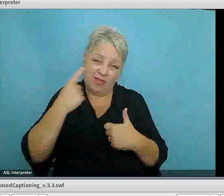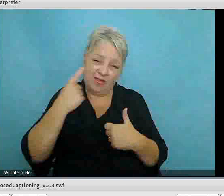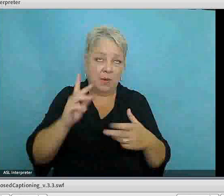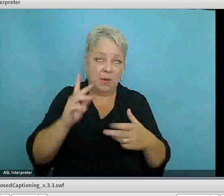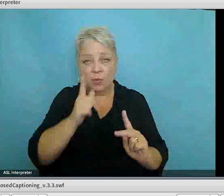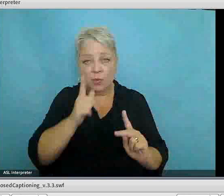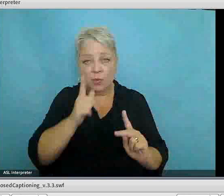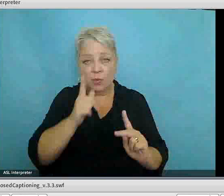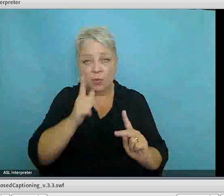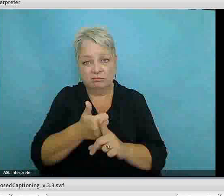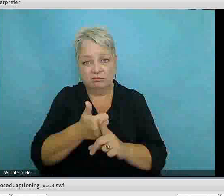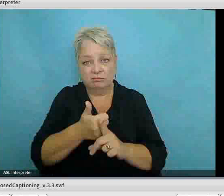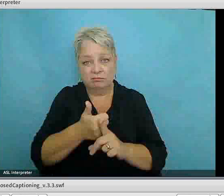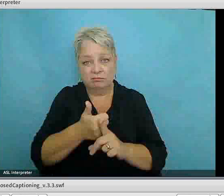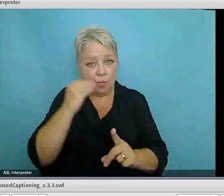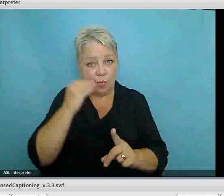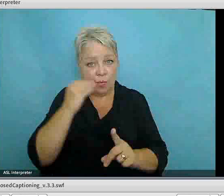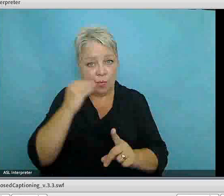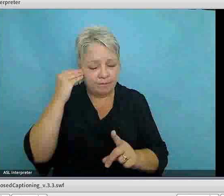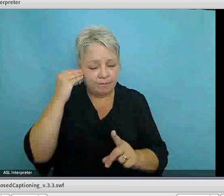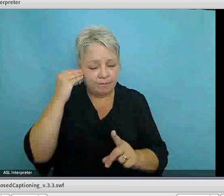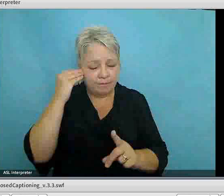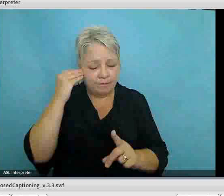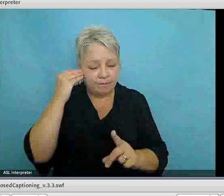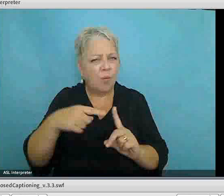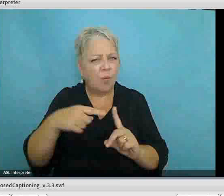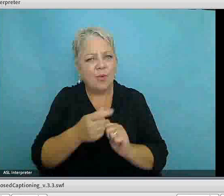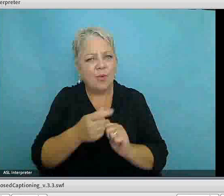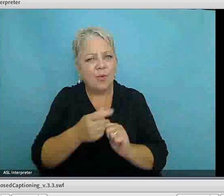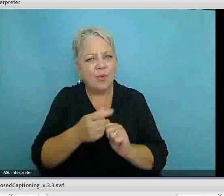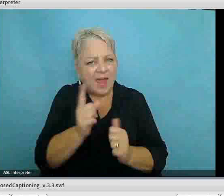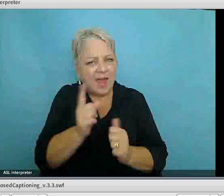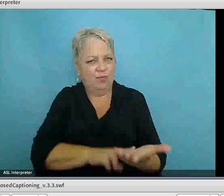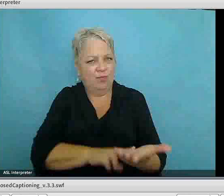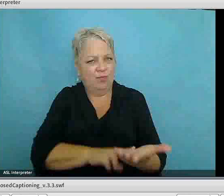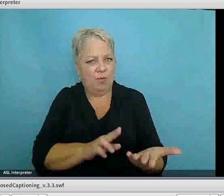So I think that it's really because we know that there are situations like that that we